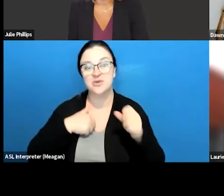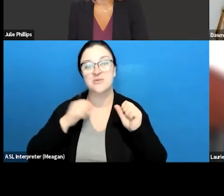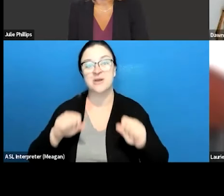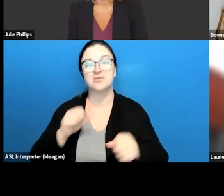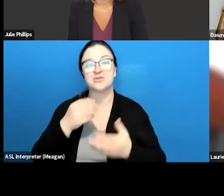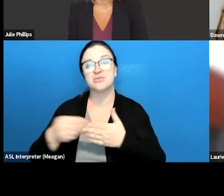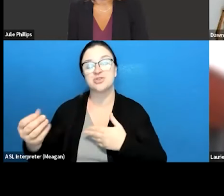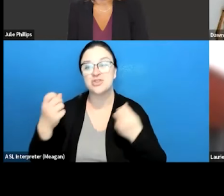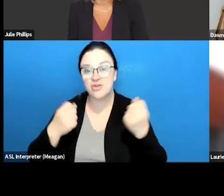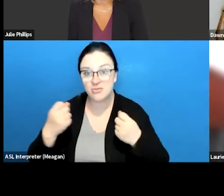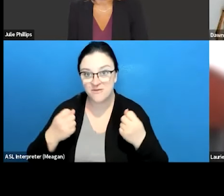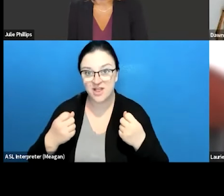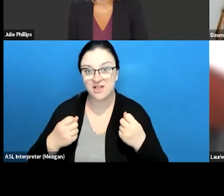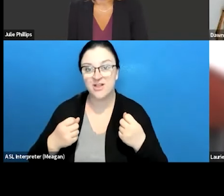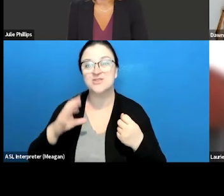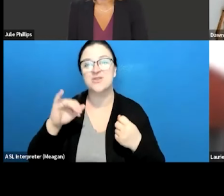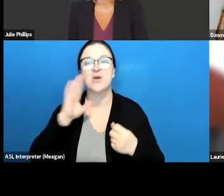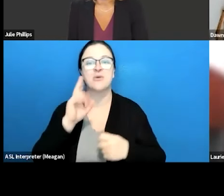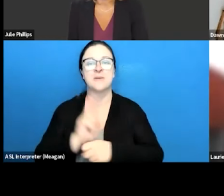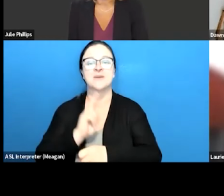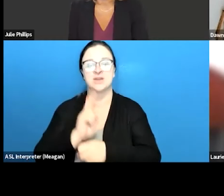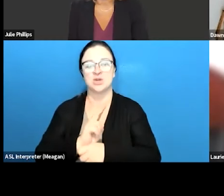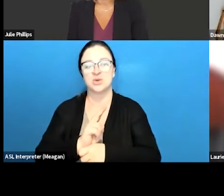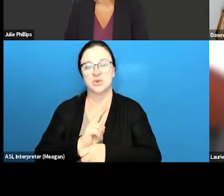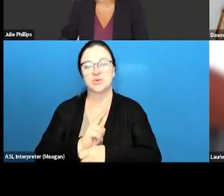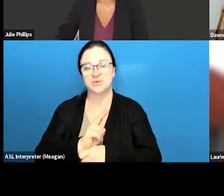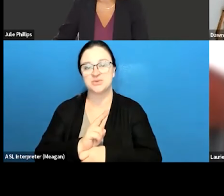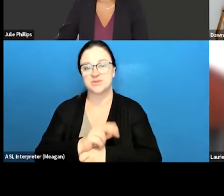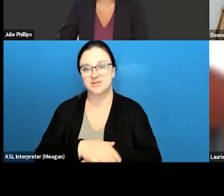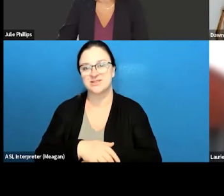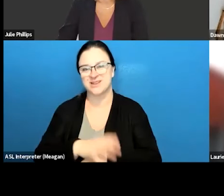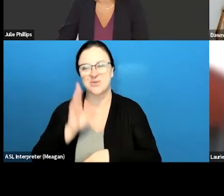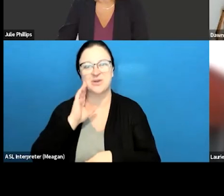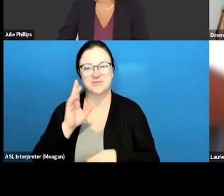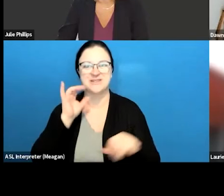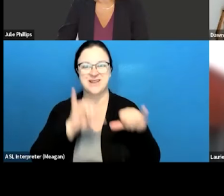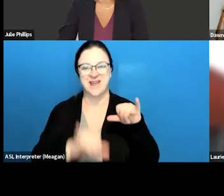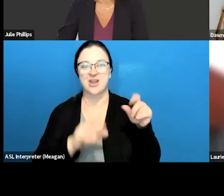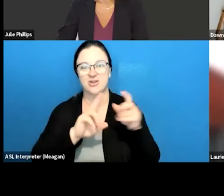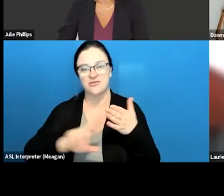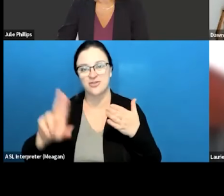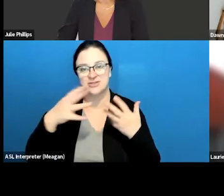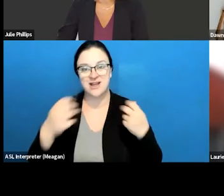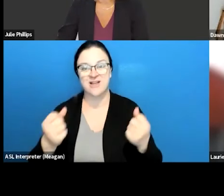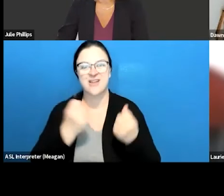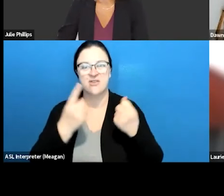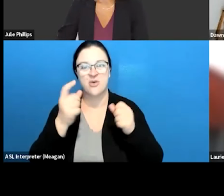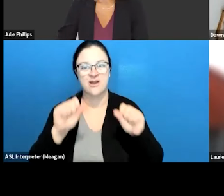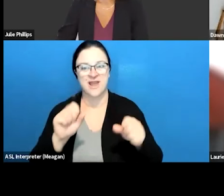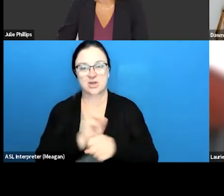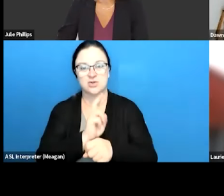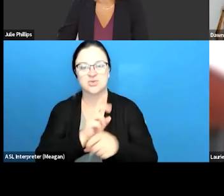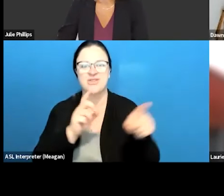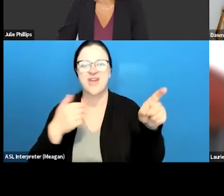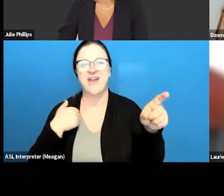So that vehicle will also be stationed over there at University Health where everyone has access to it. They have a hospital location,